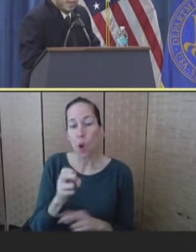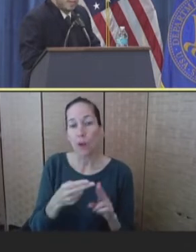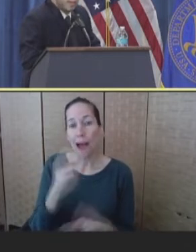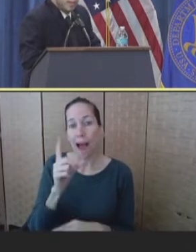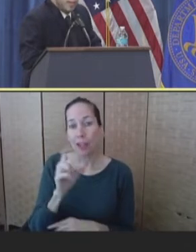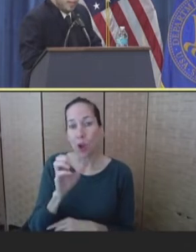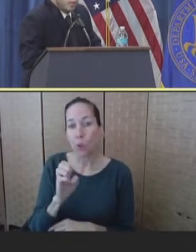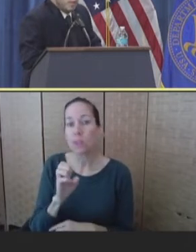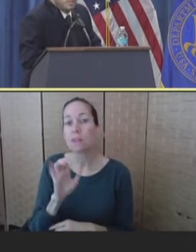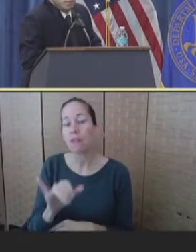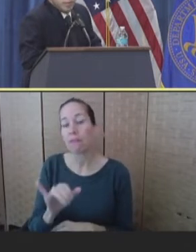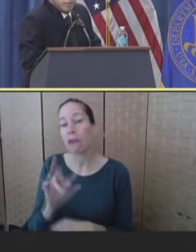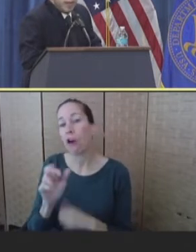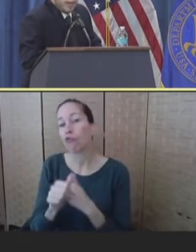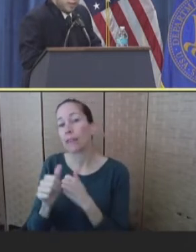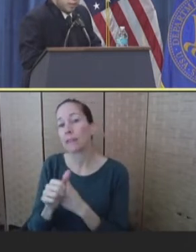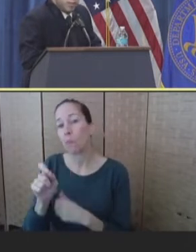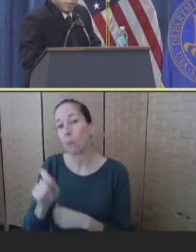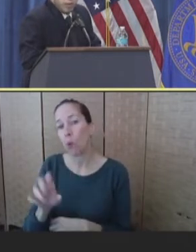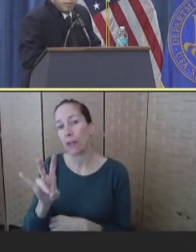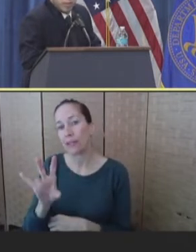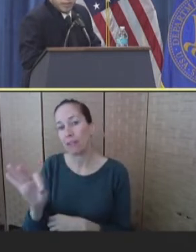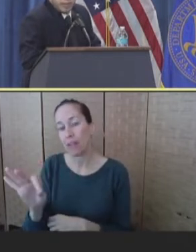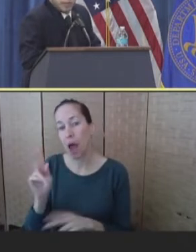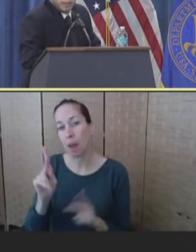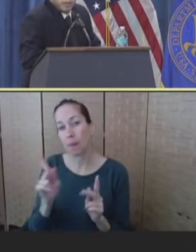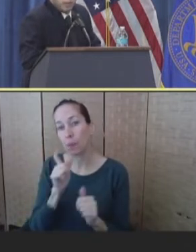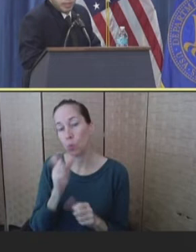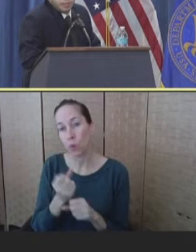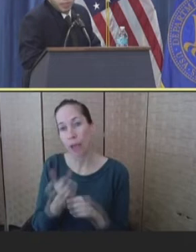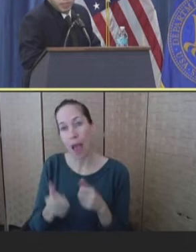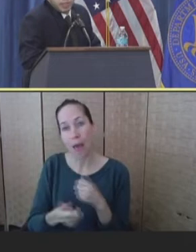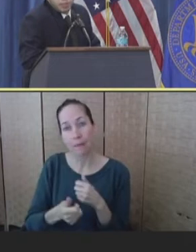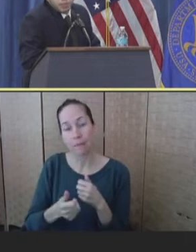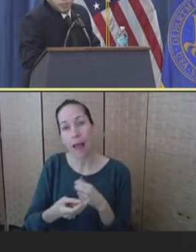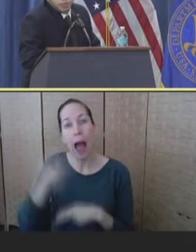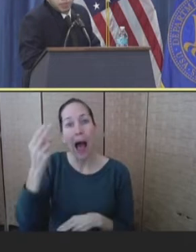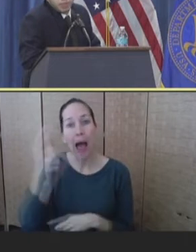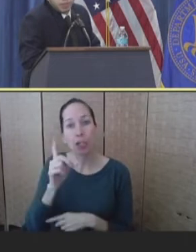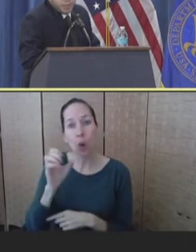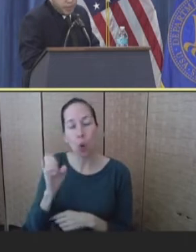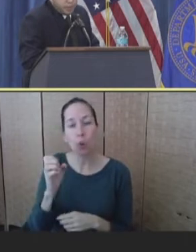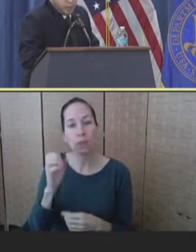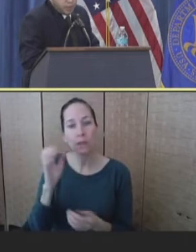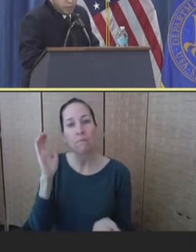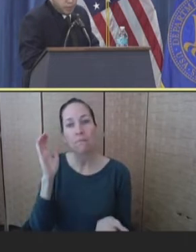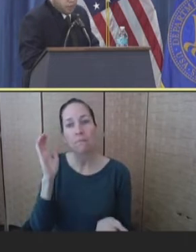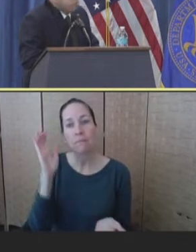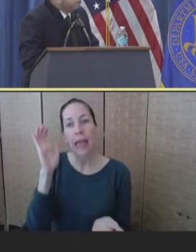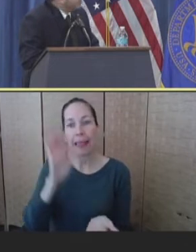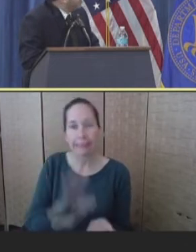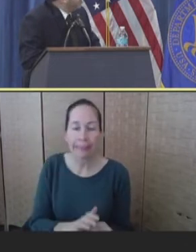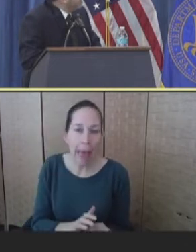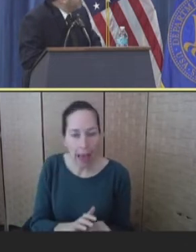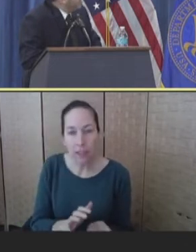So, people who receive the high dose were about 20 percent less likely to develop Alzheimer's disease compared to those who receive the standard dose, Fluzone.